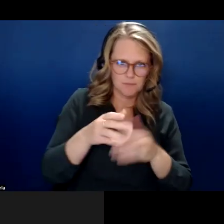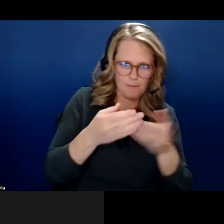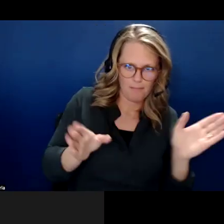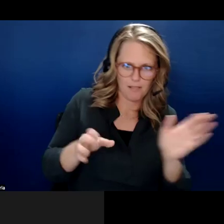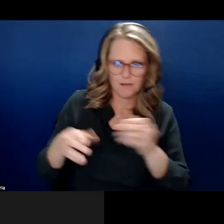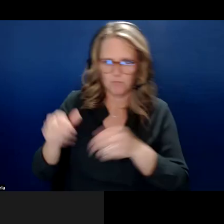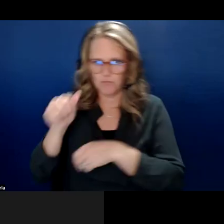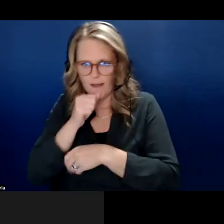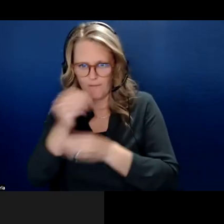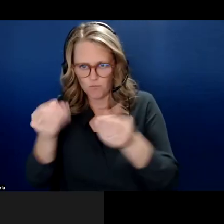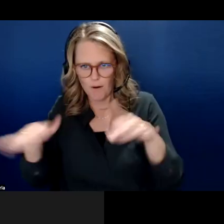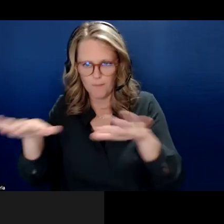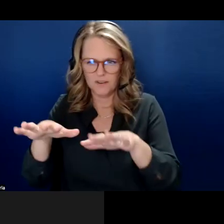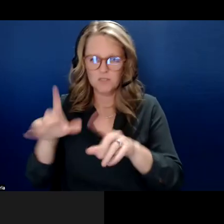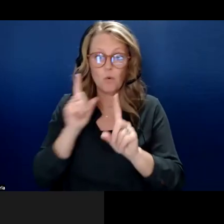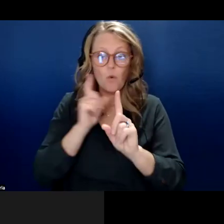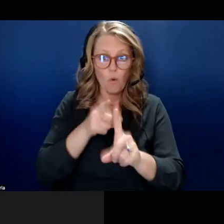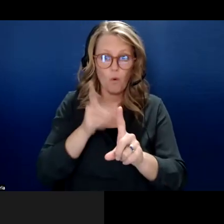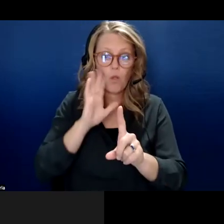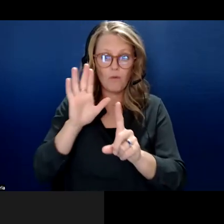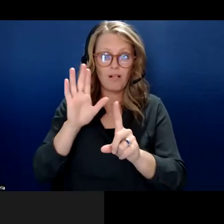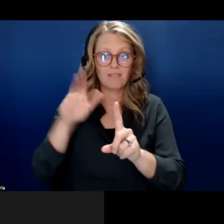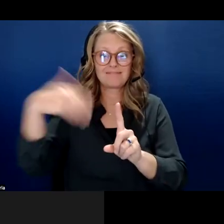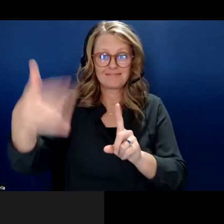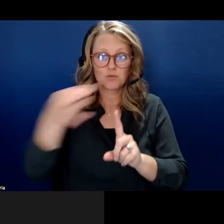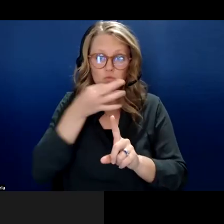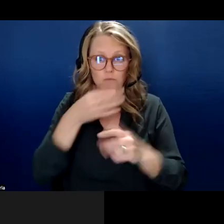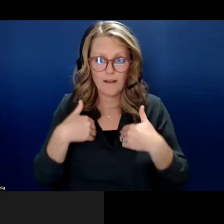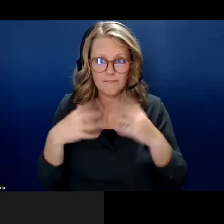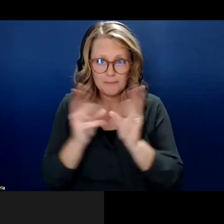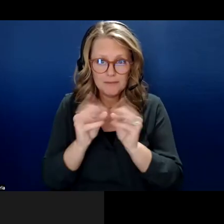to follow up on are there questions about that process, why is it occurring?